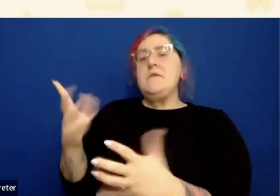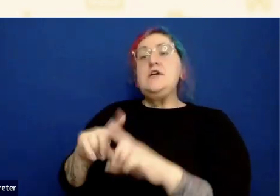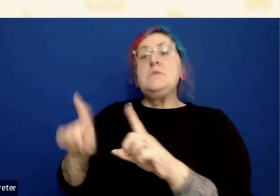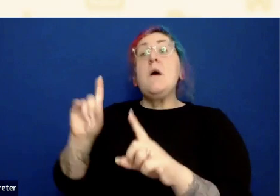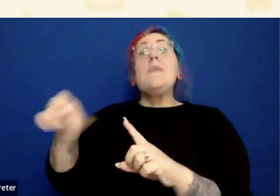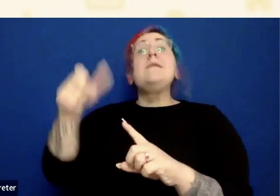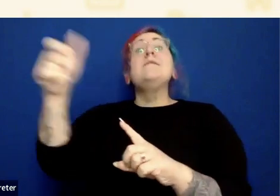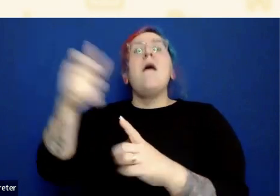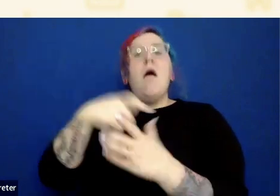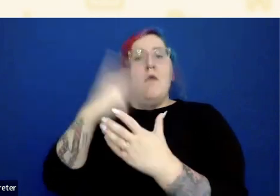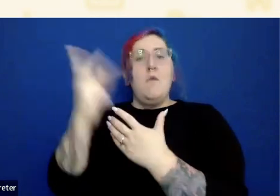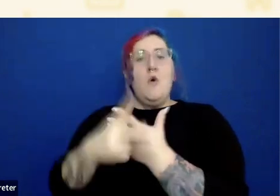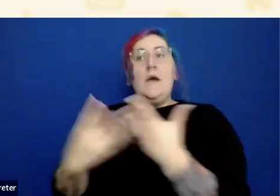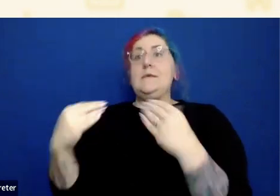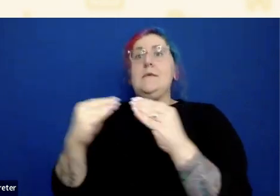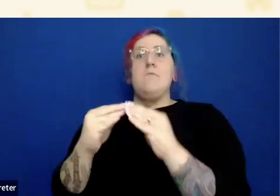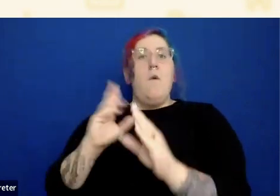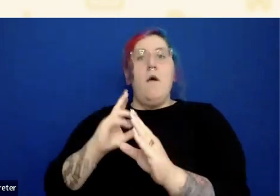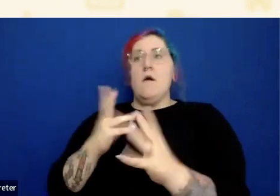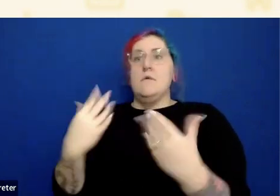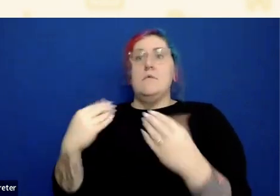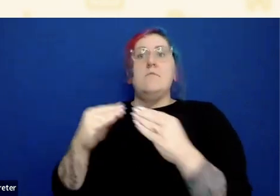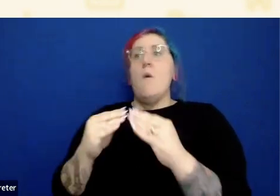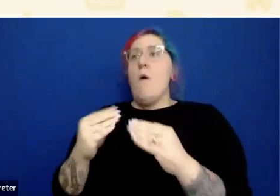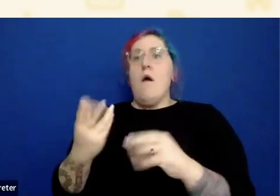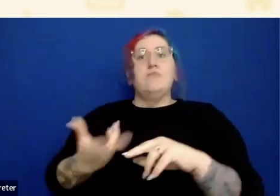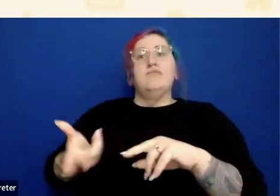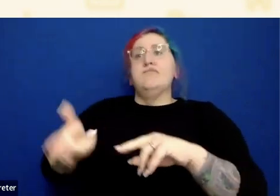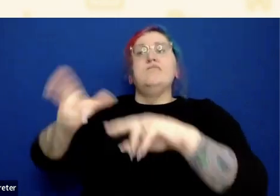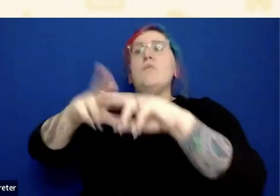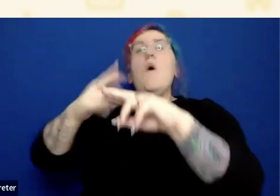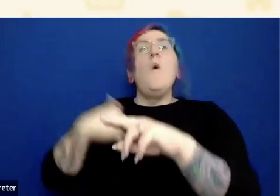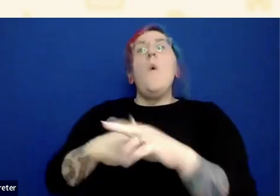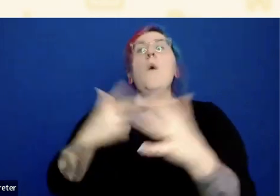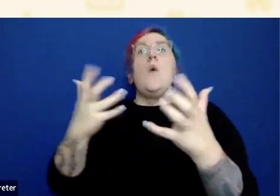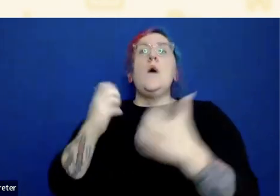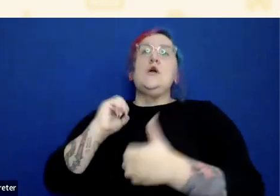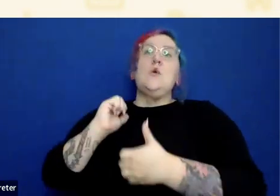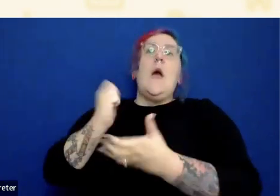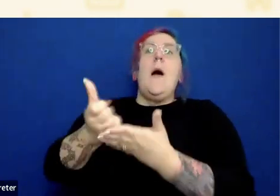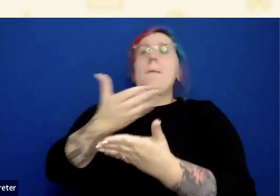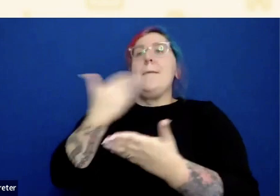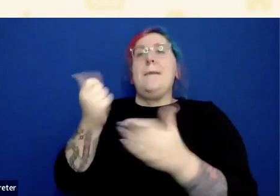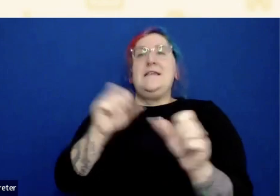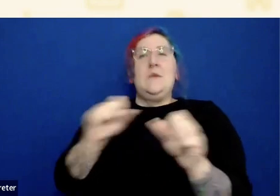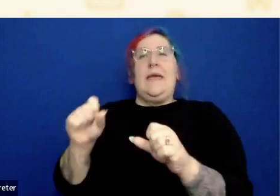we're just hoping to just help out as best we can to crack this thing